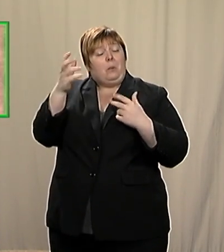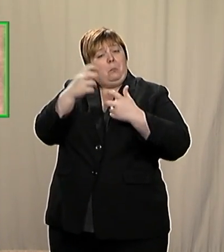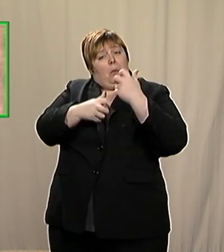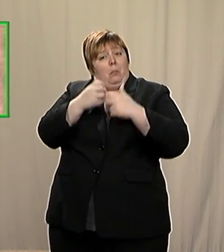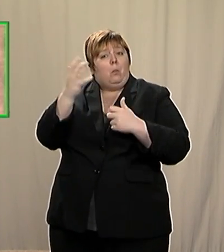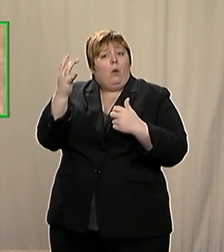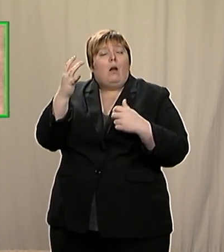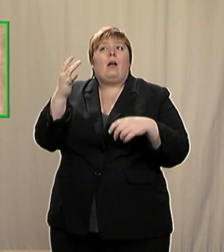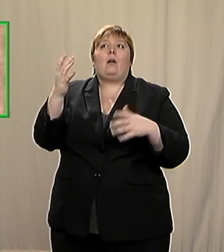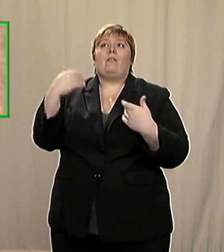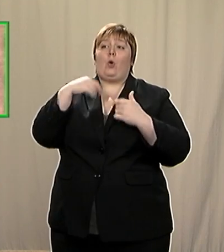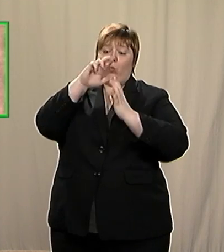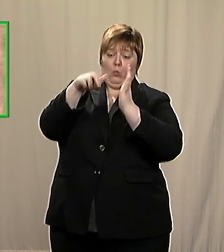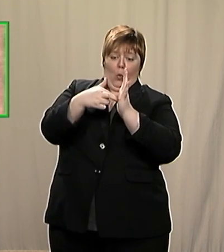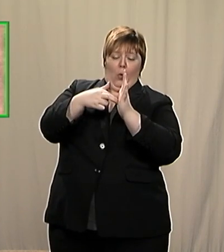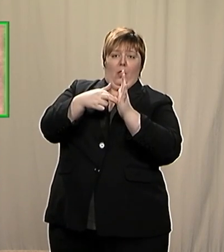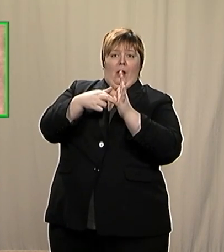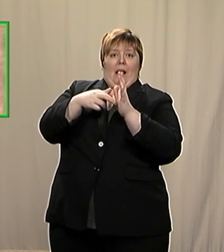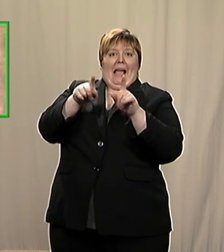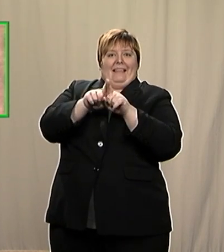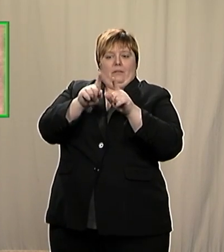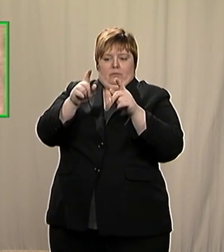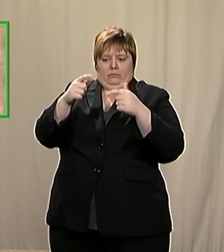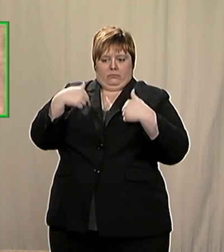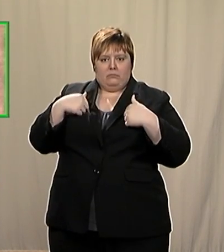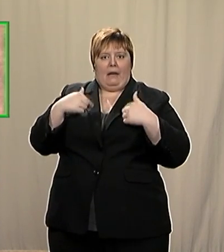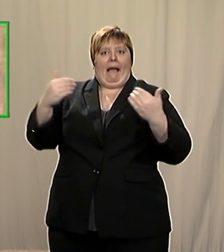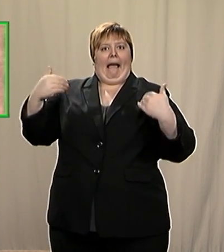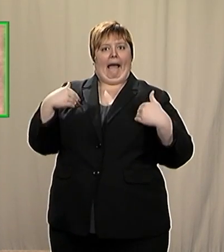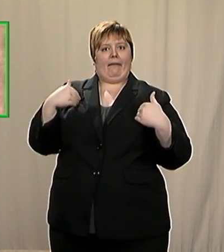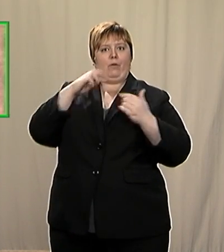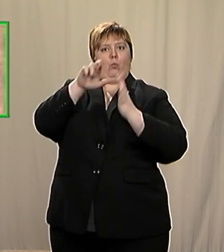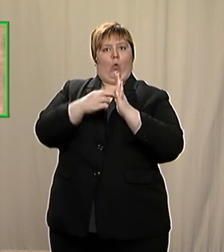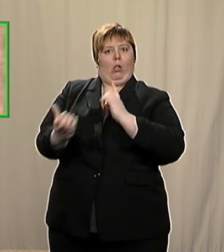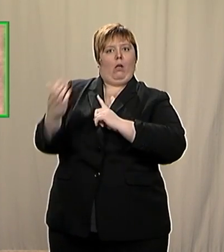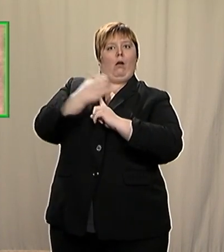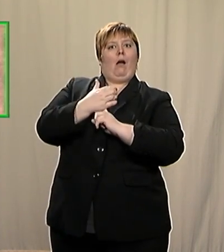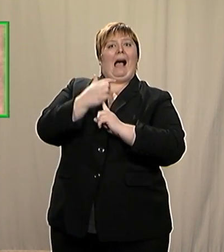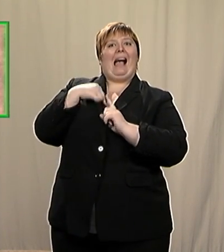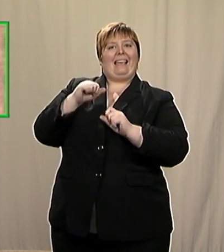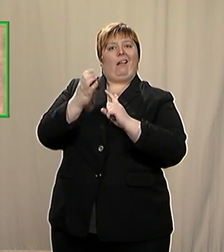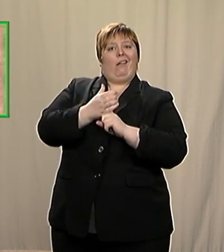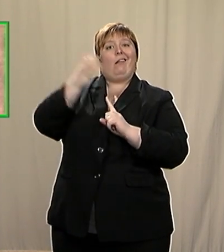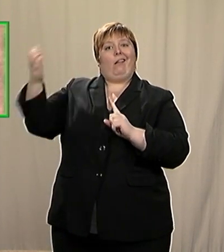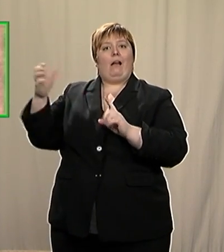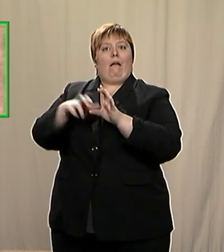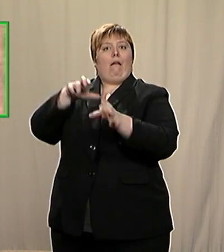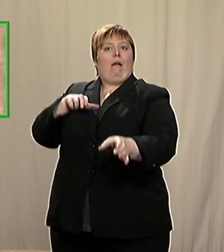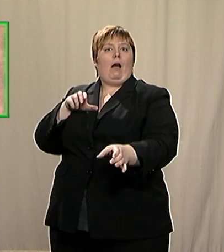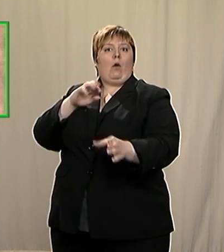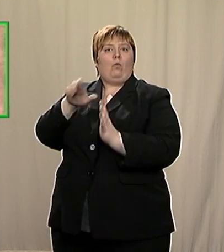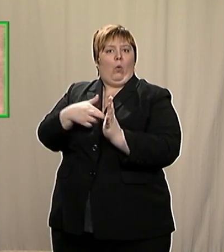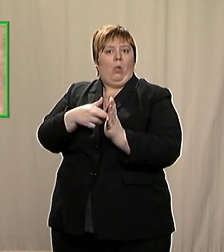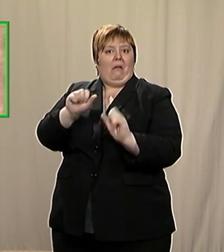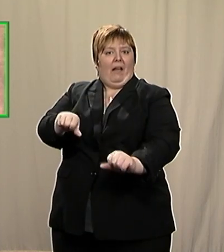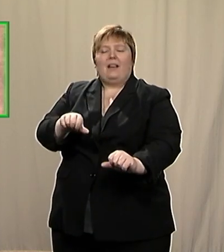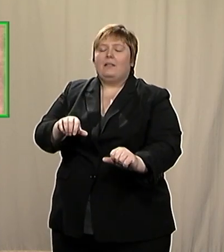because of the idea role as entity is people talk about stepping out of role. Well, interpreters can act inappropriately,